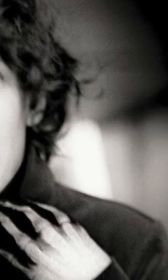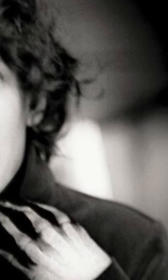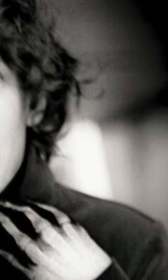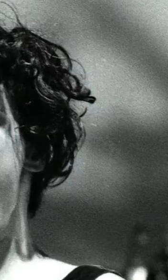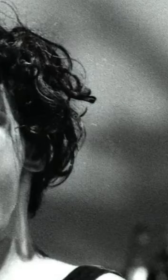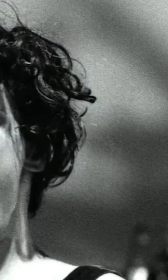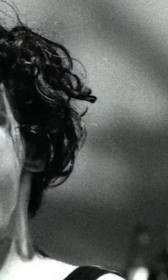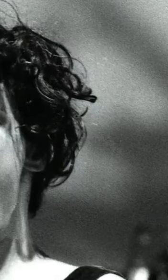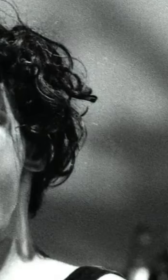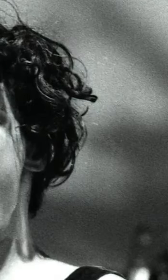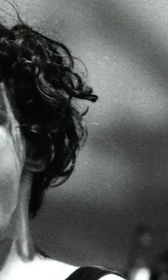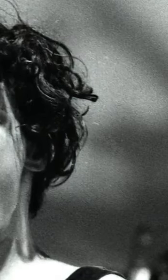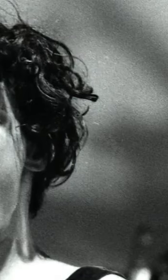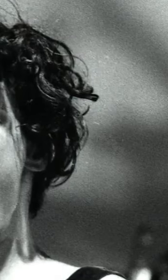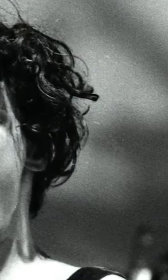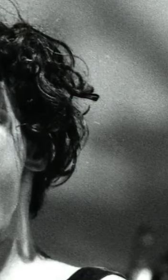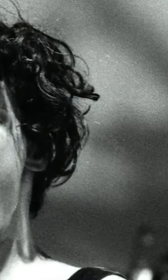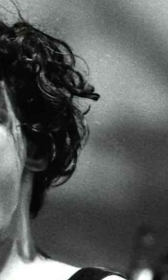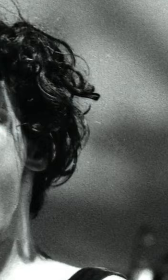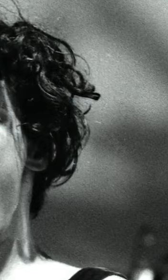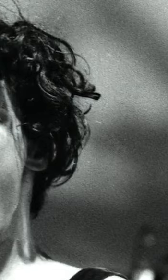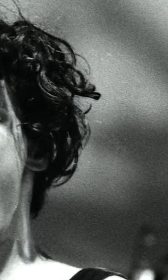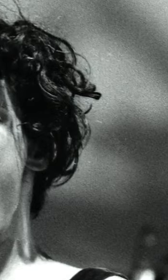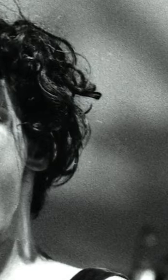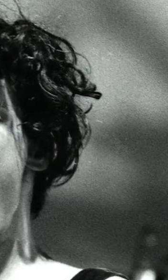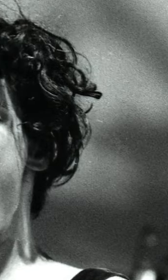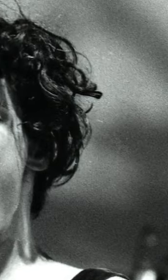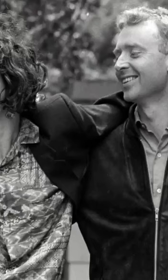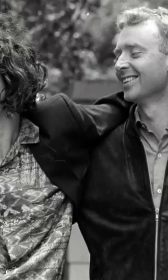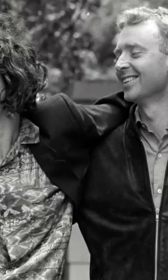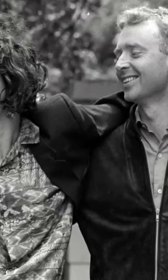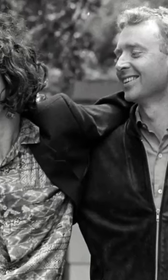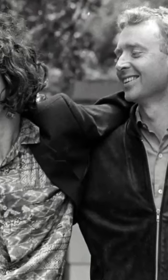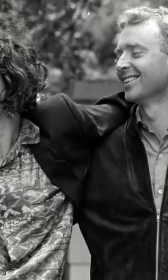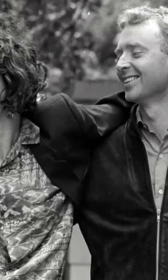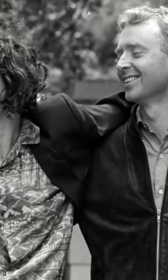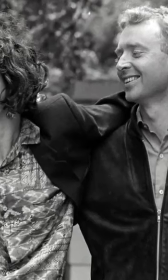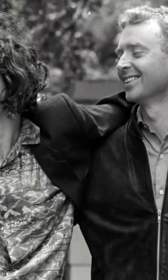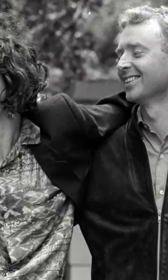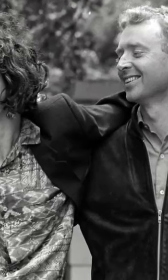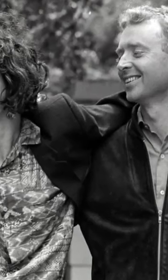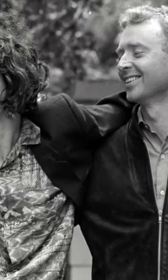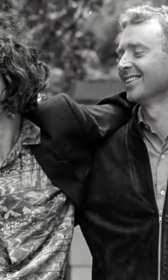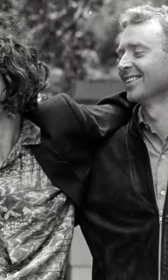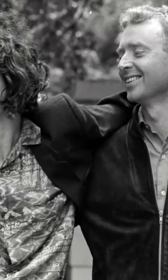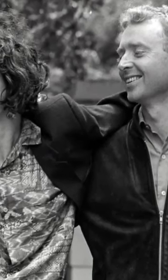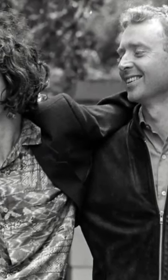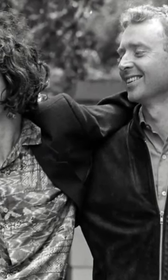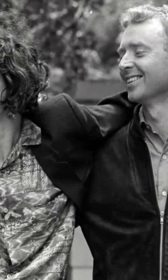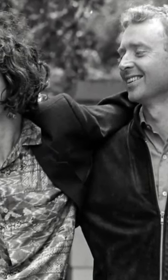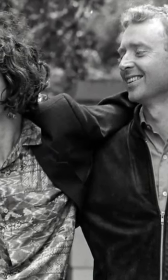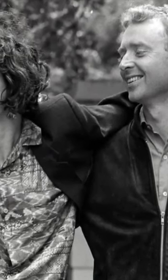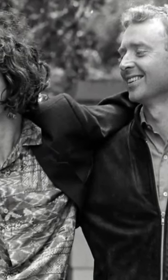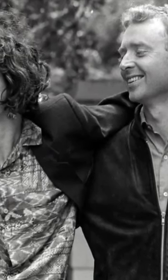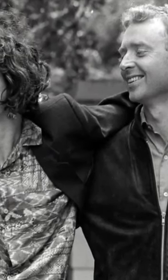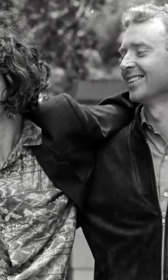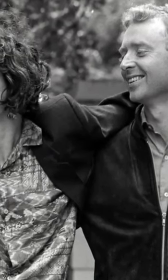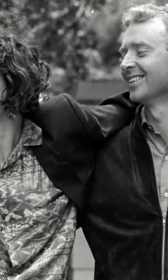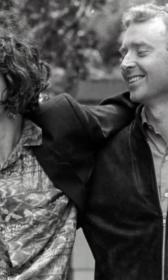both sound and culture with integrity and intelligence. Deborah's career began in the early 1980s